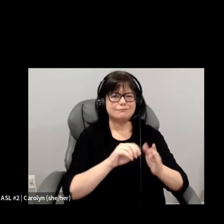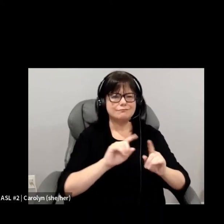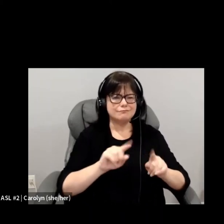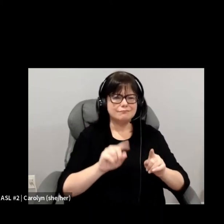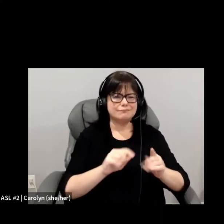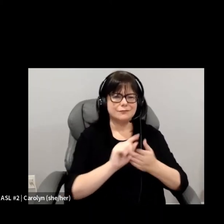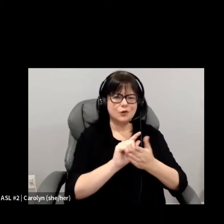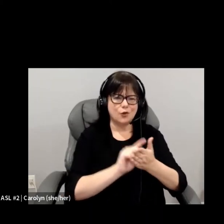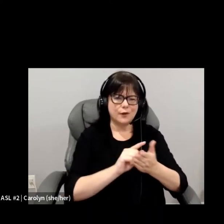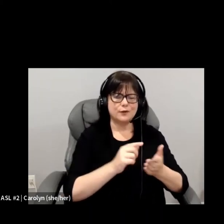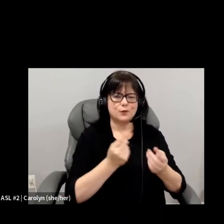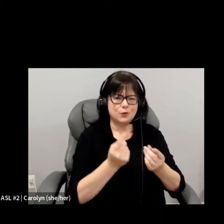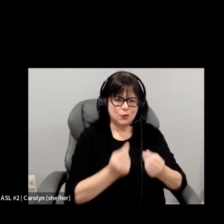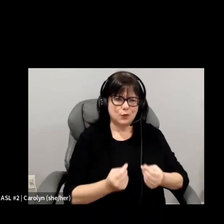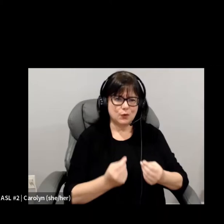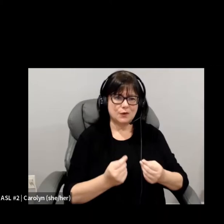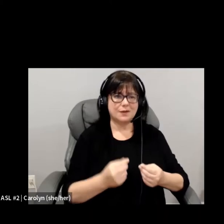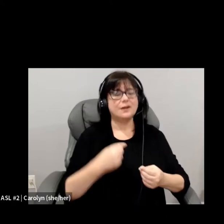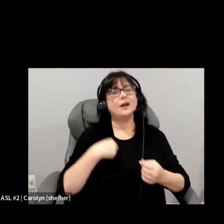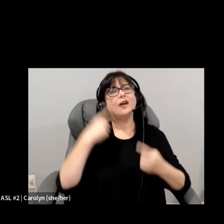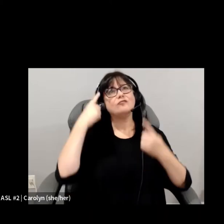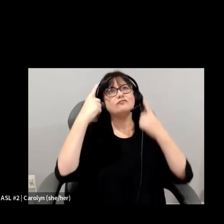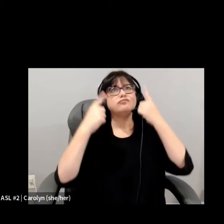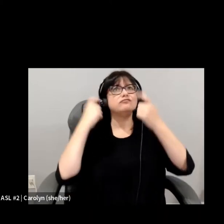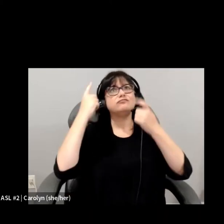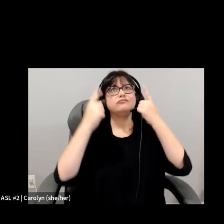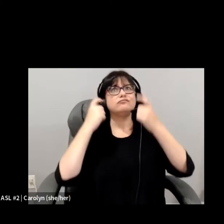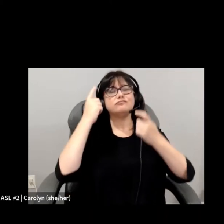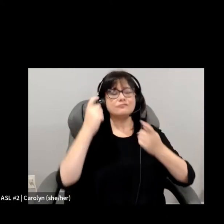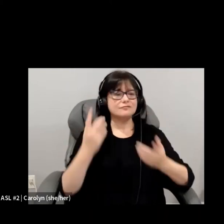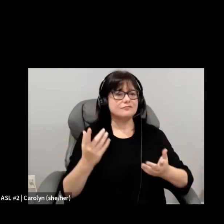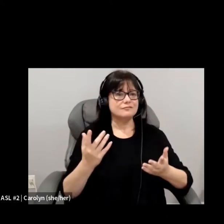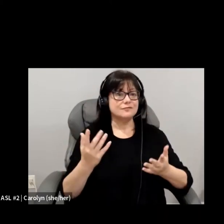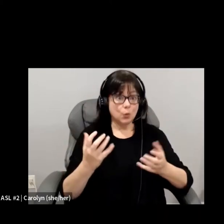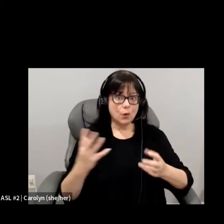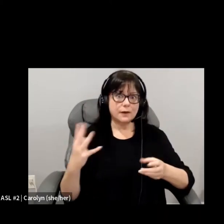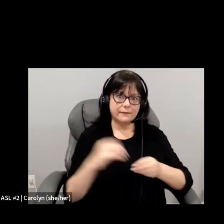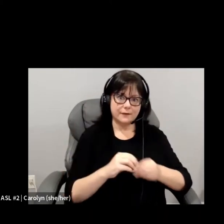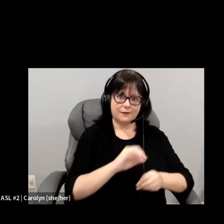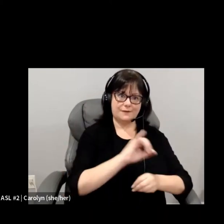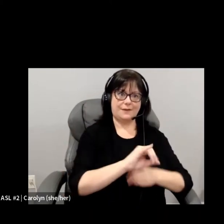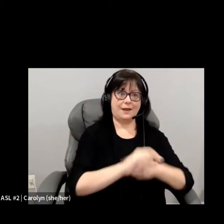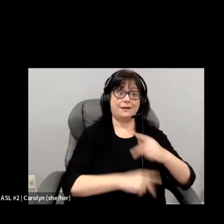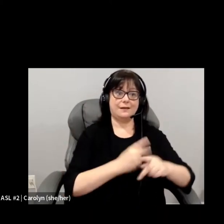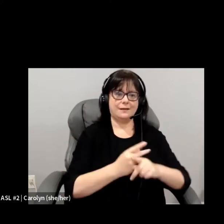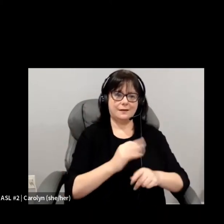I HAD FANTASIES OF BECOMING INVOLVED IN THAT WORK.